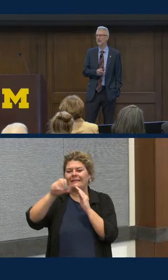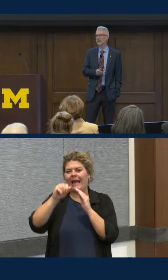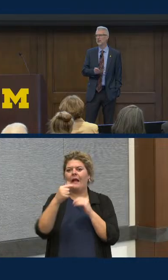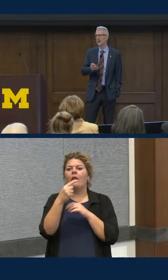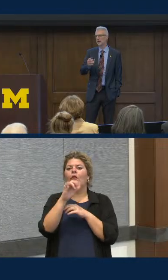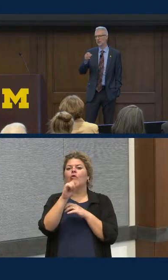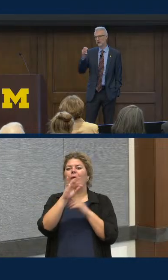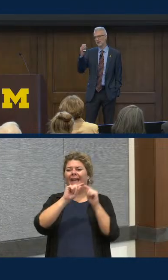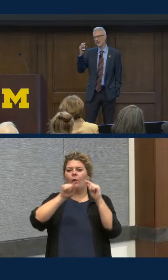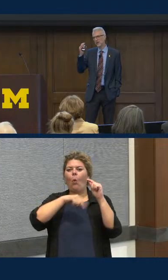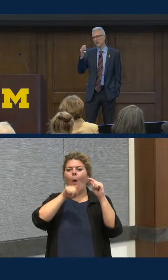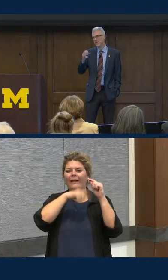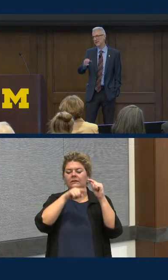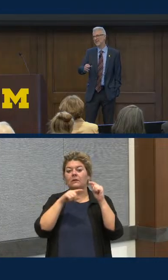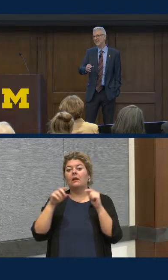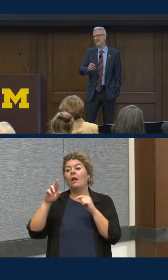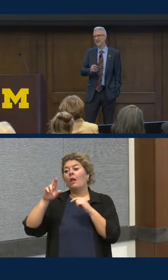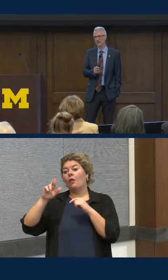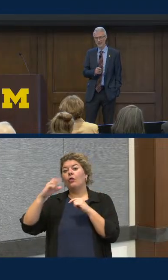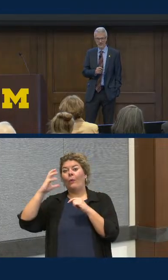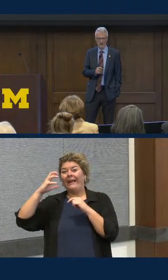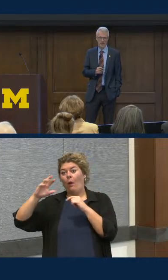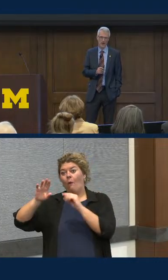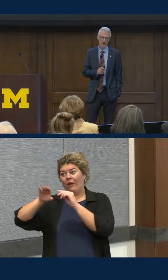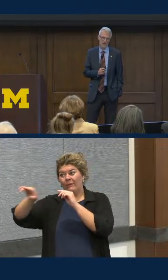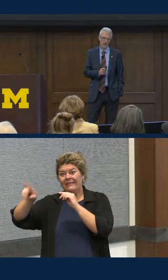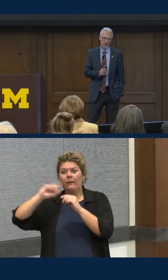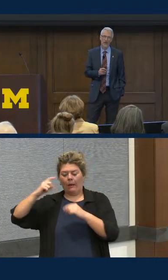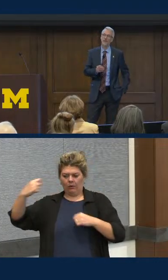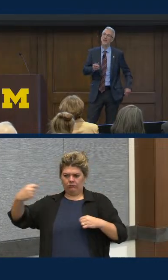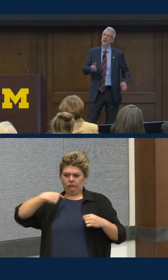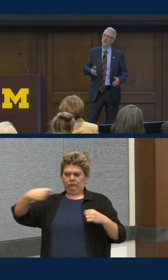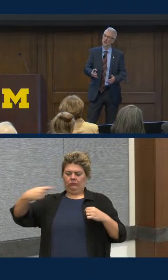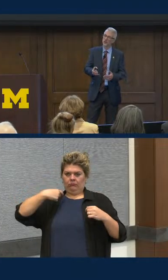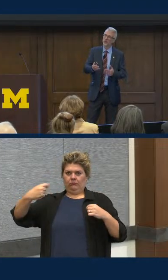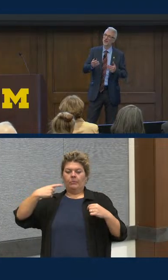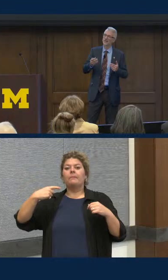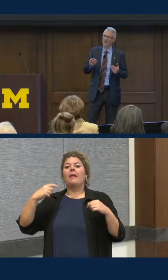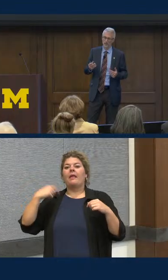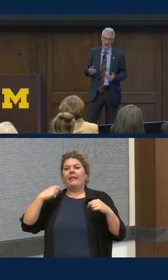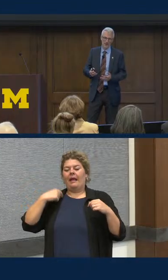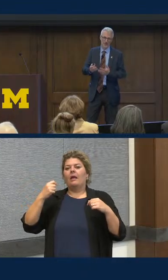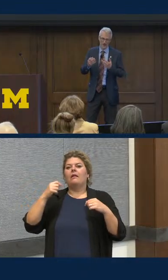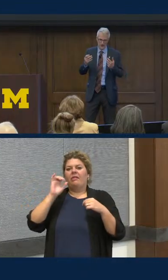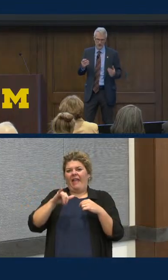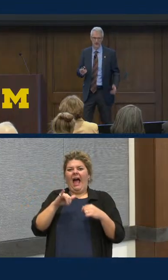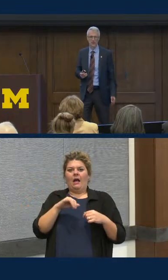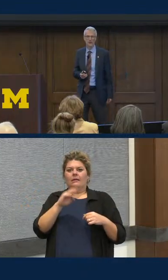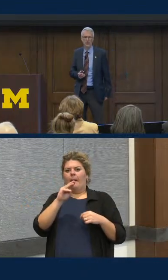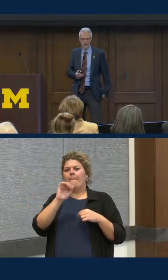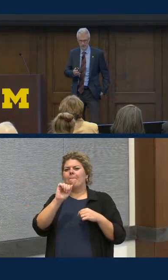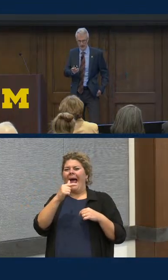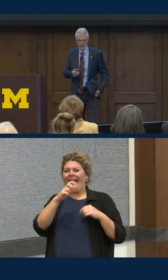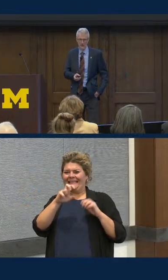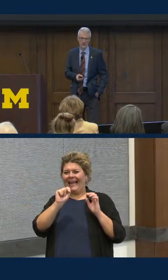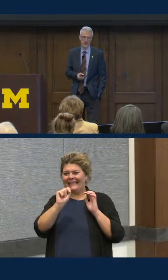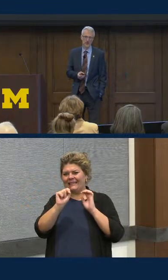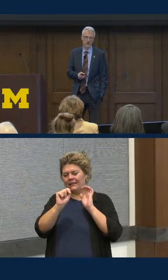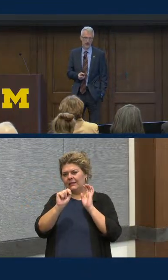coil. Radiofrequency sends signals in the body and also